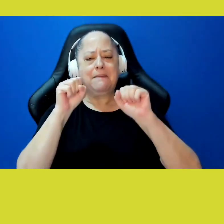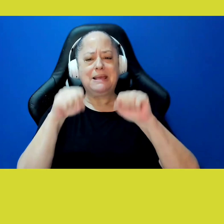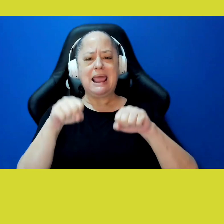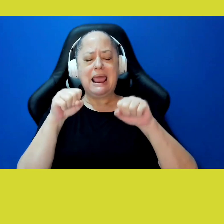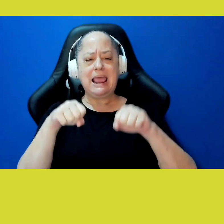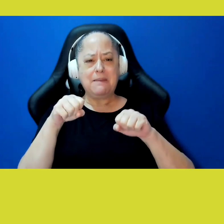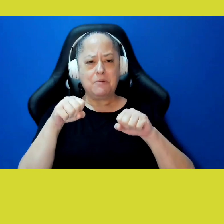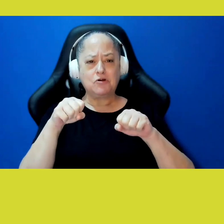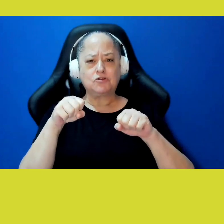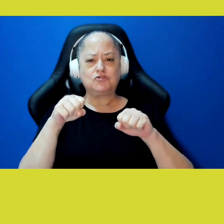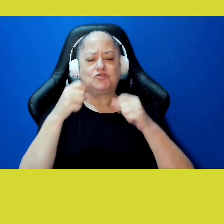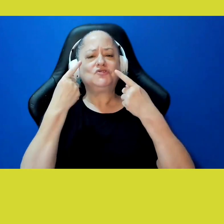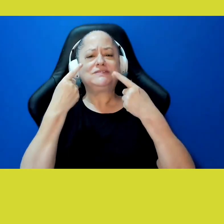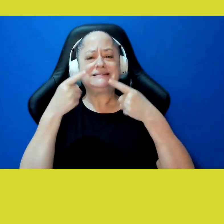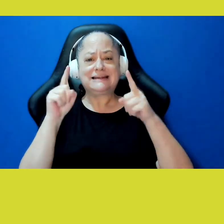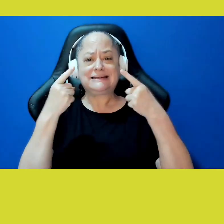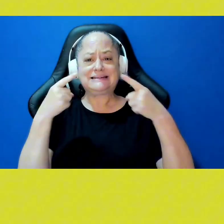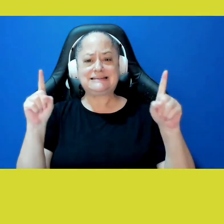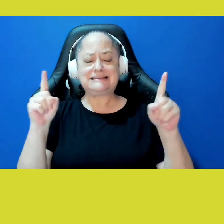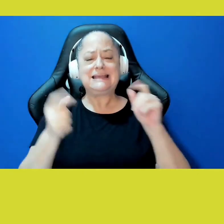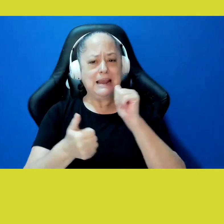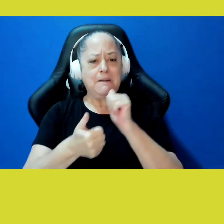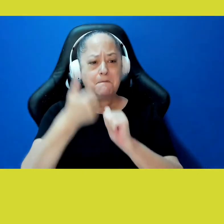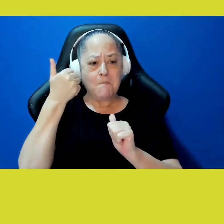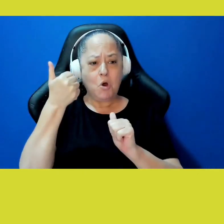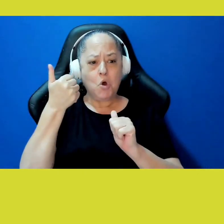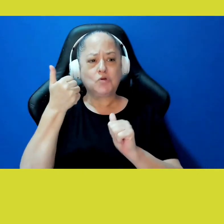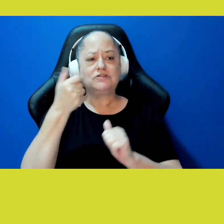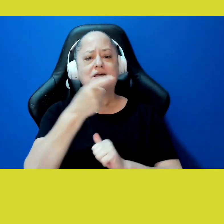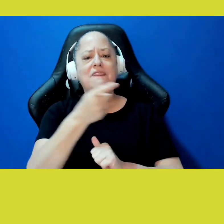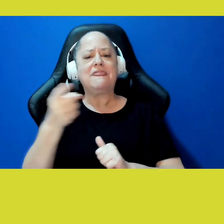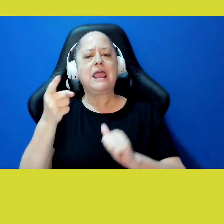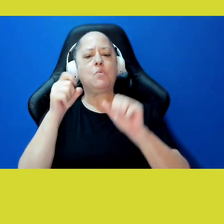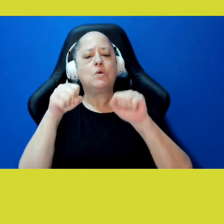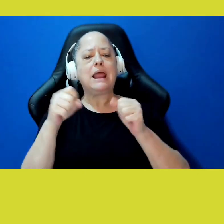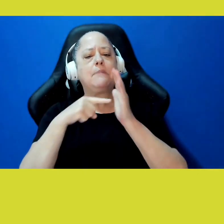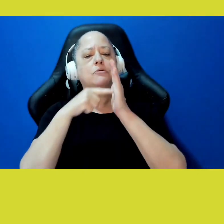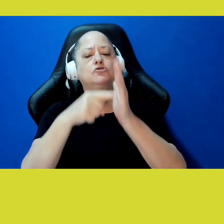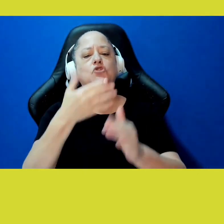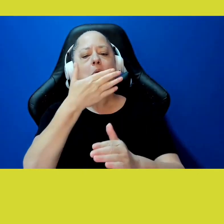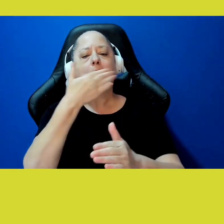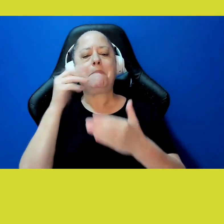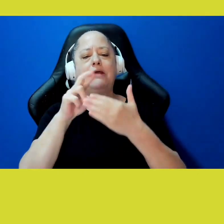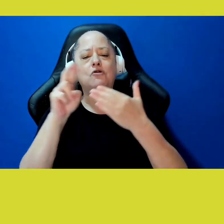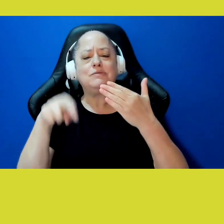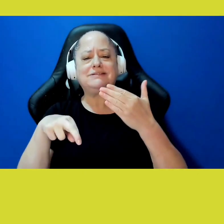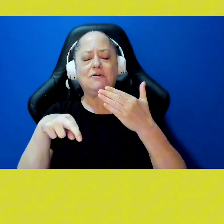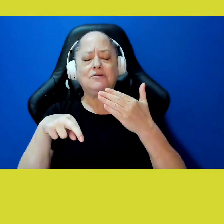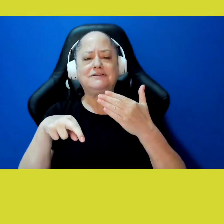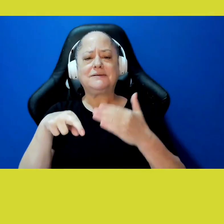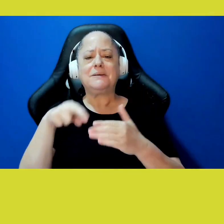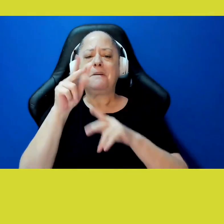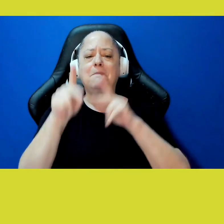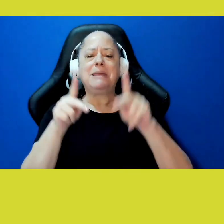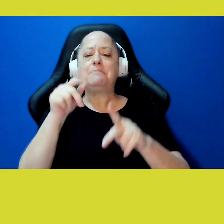succeed most so that they would be able to show better outcomes. People that were not successful would